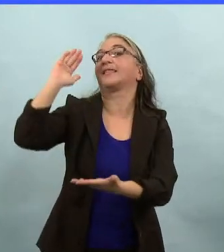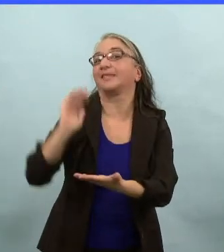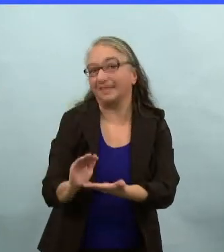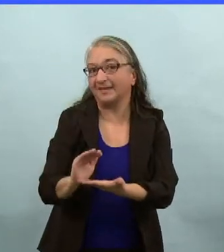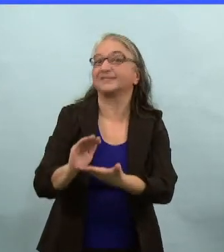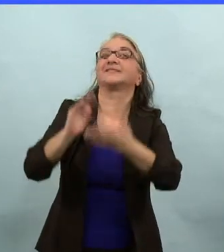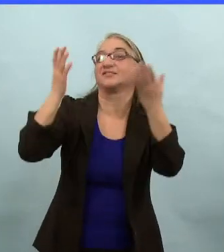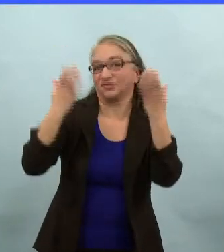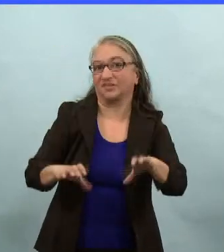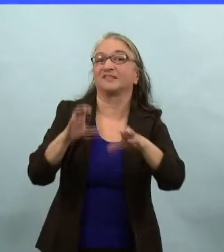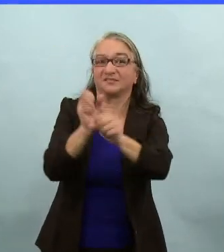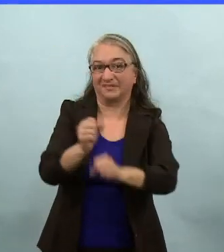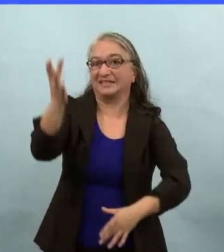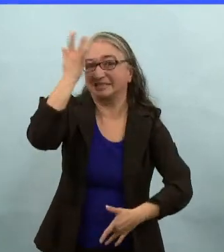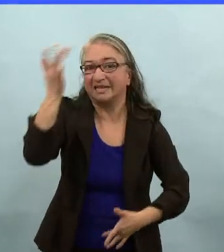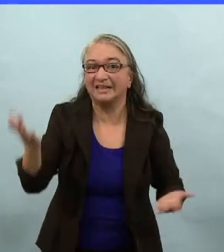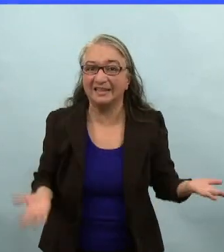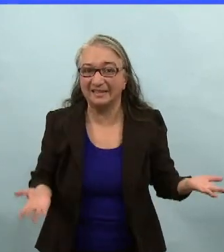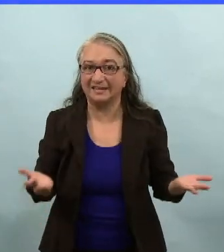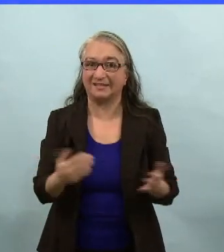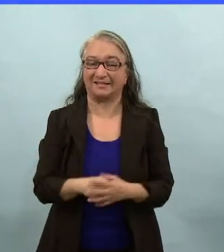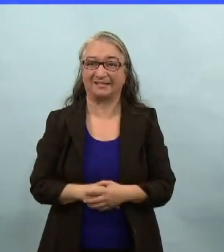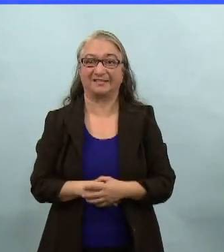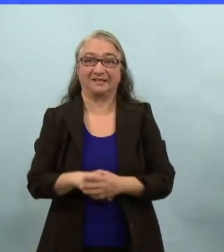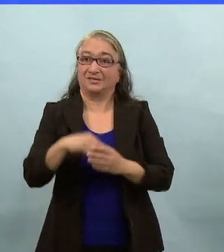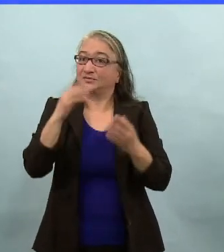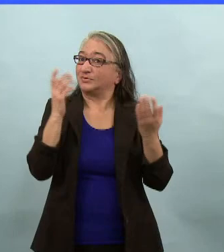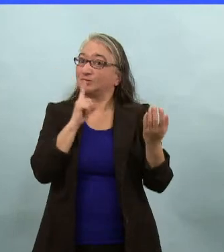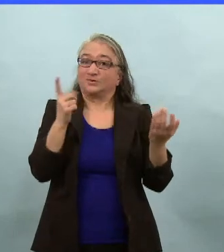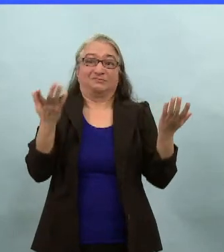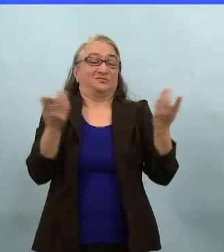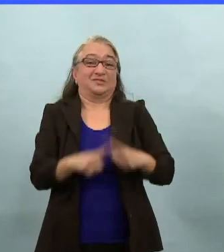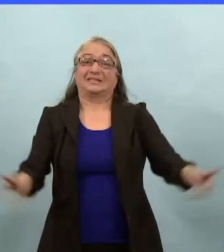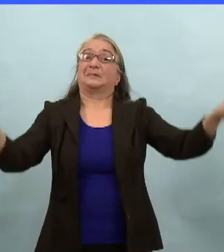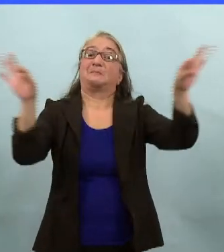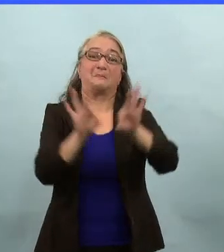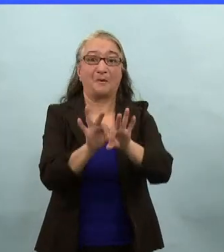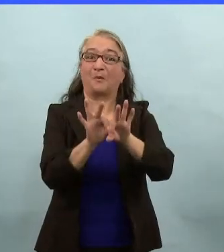as someone who is not vaccinated we need to ensure that manitobans get out and get vaccinated and get